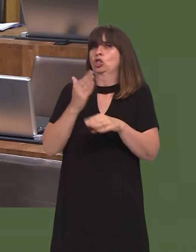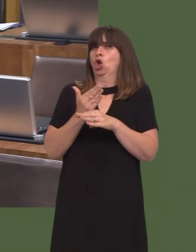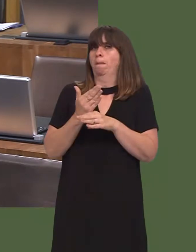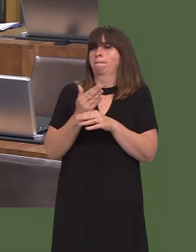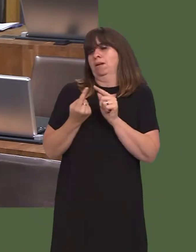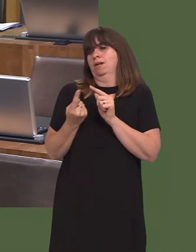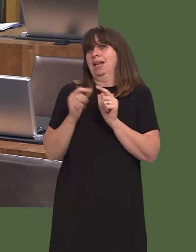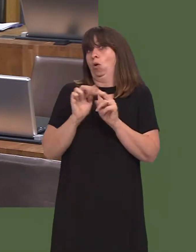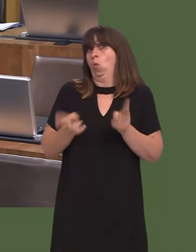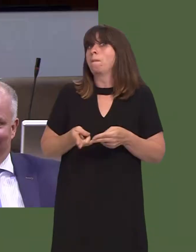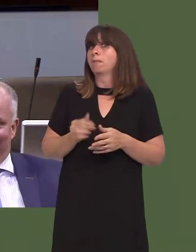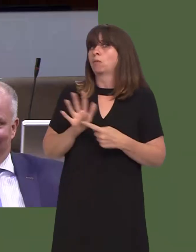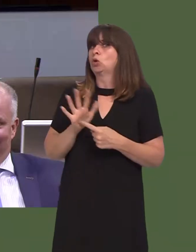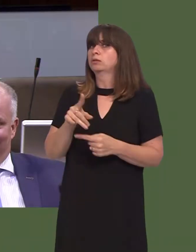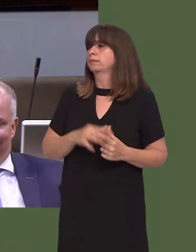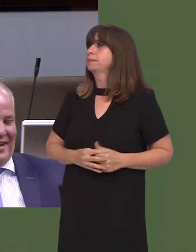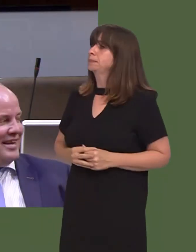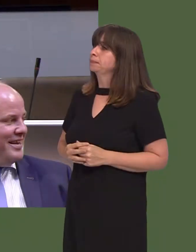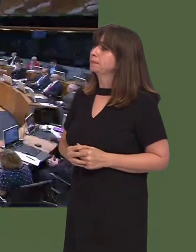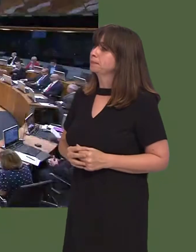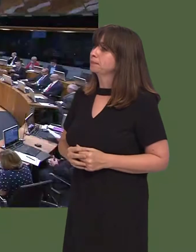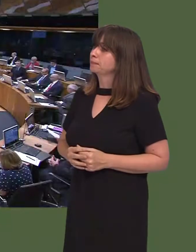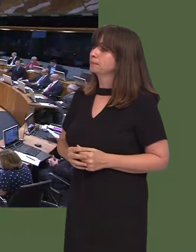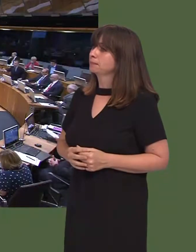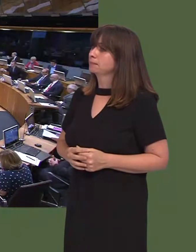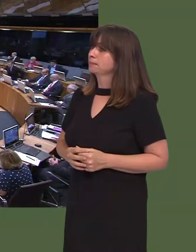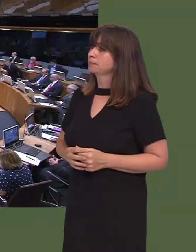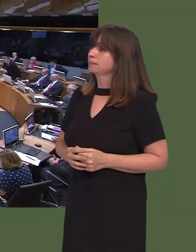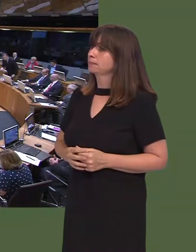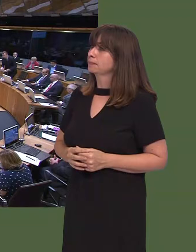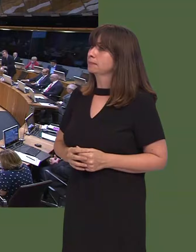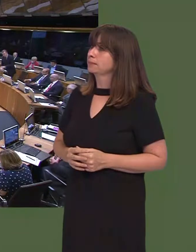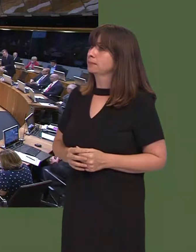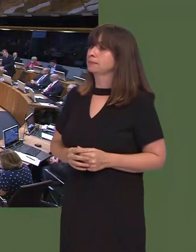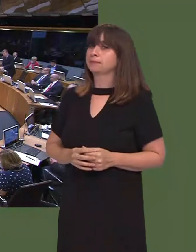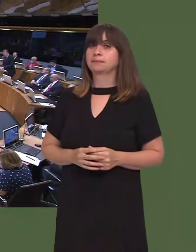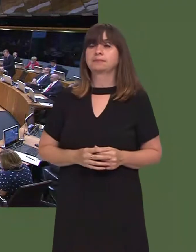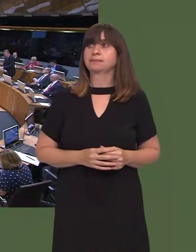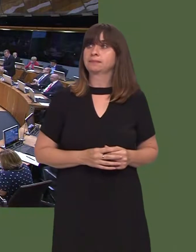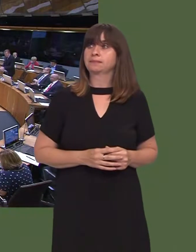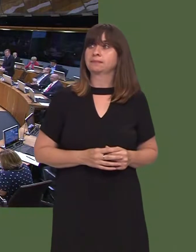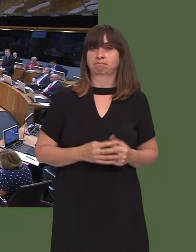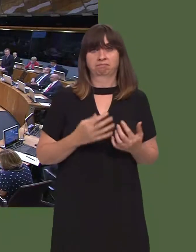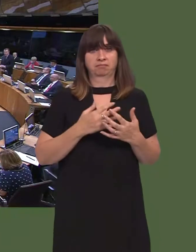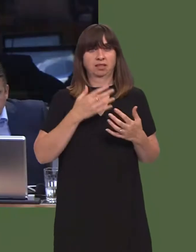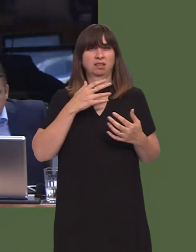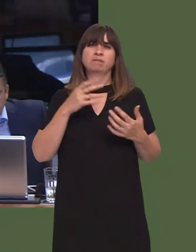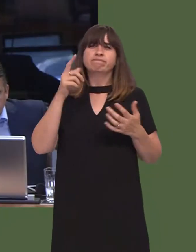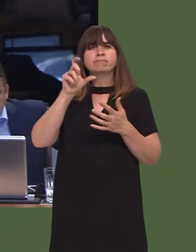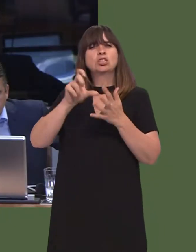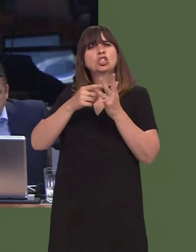better jobs closer to home. Adam Price: Many people feel that the Circuit